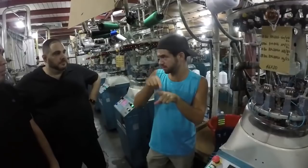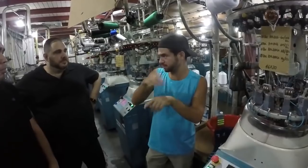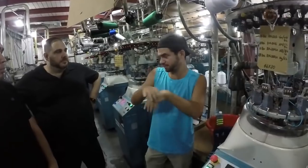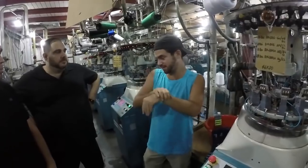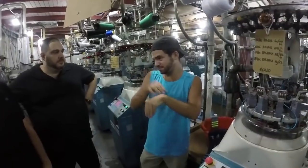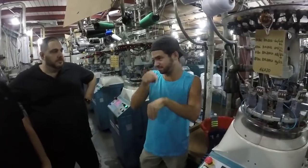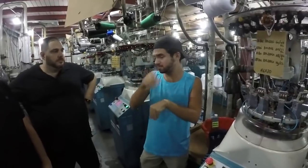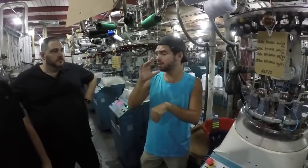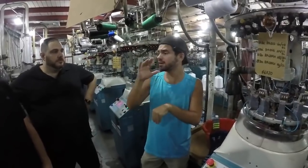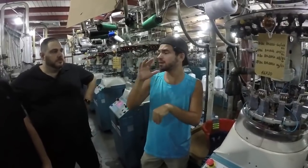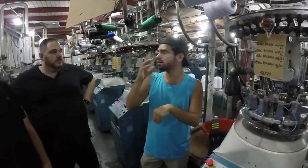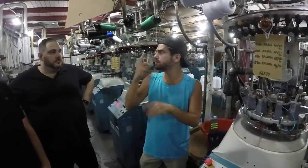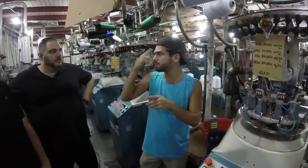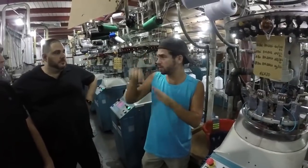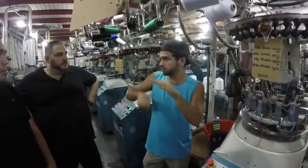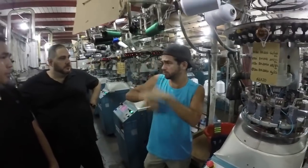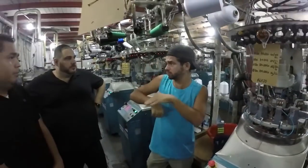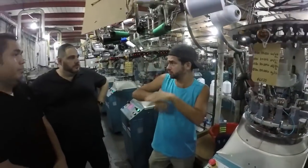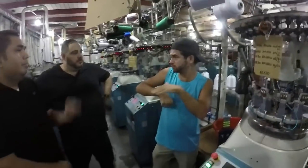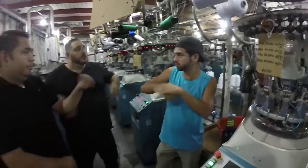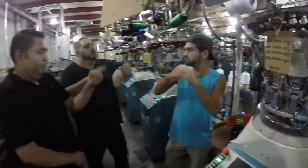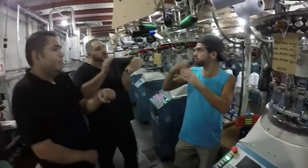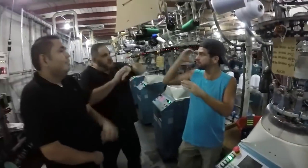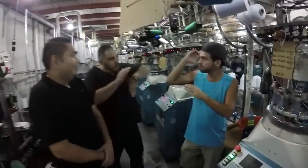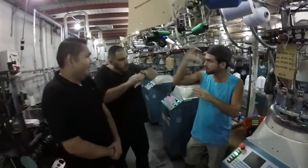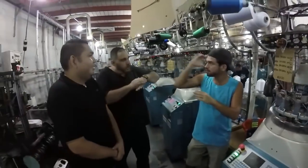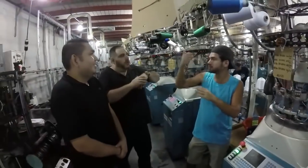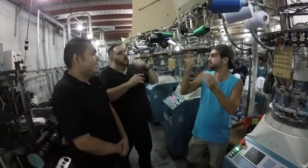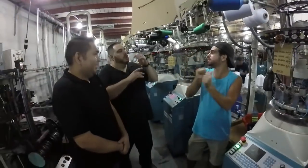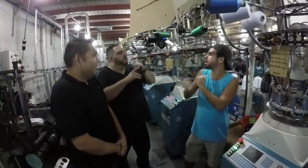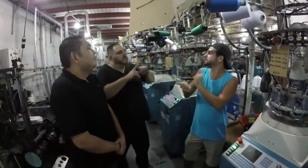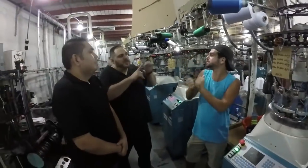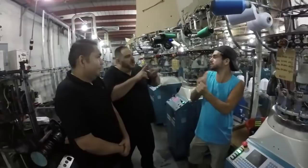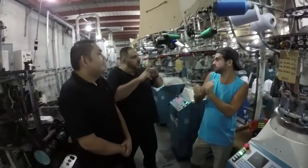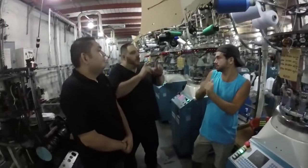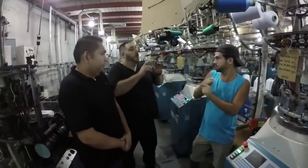Is this sock designed for soccer or any sport? Yes, a general sport sock.